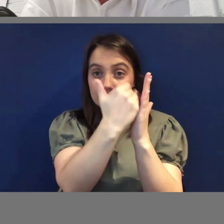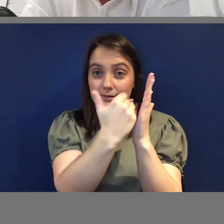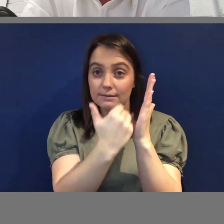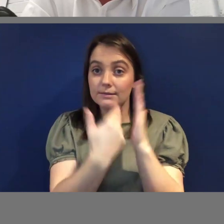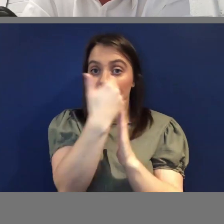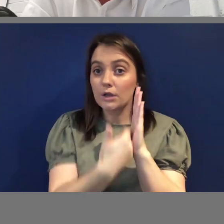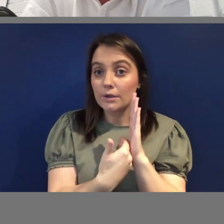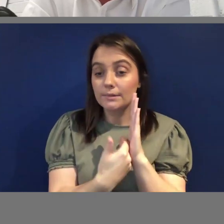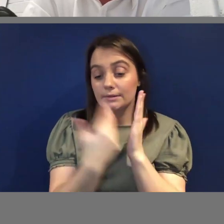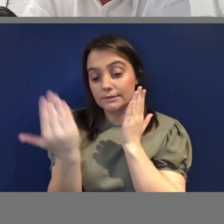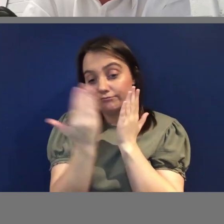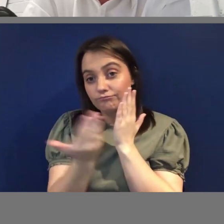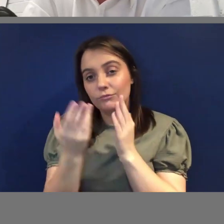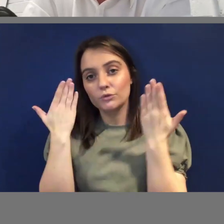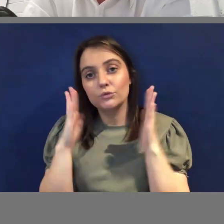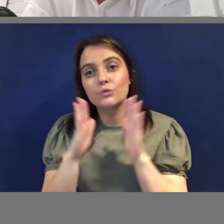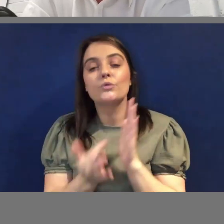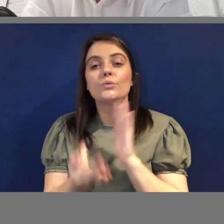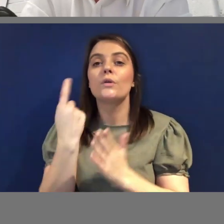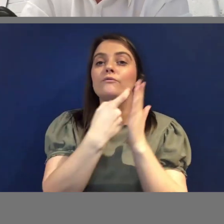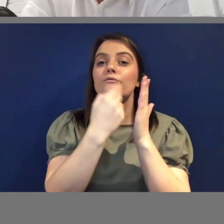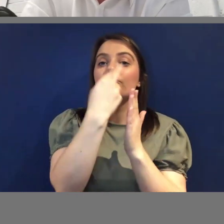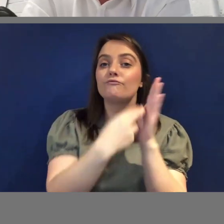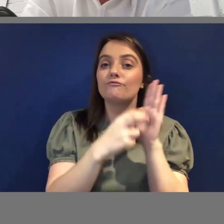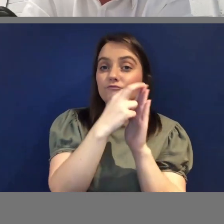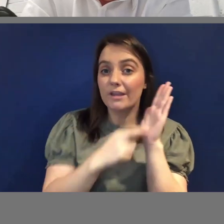show you in a second whether it's regulations or whether it's standards or whether it's good